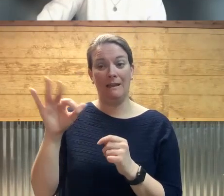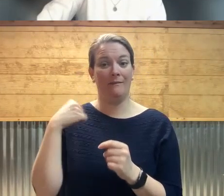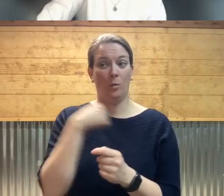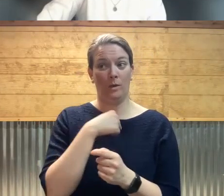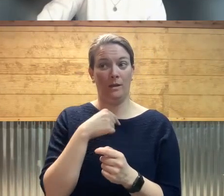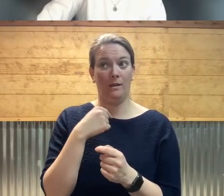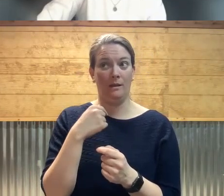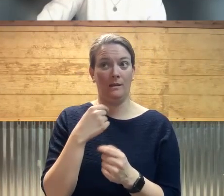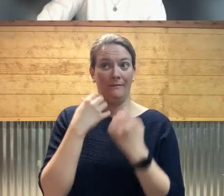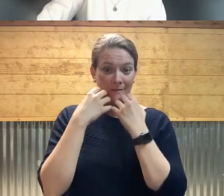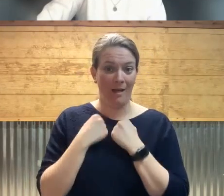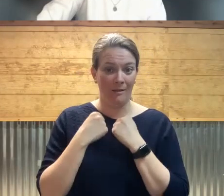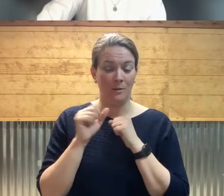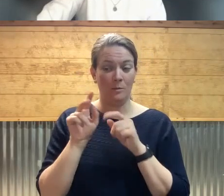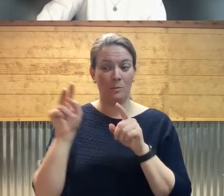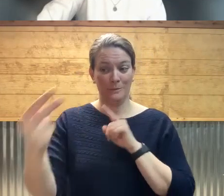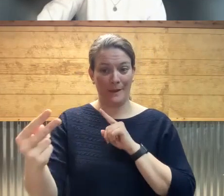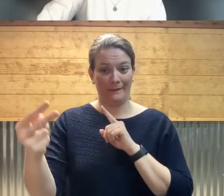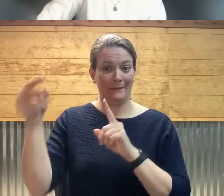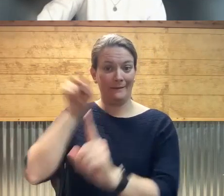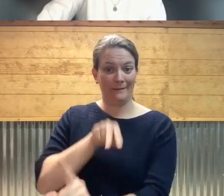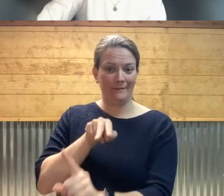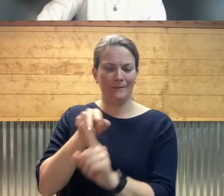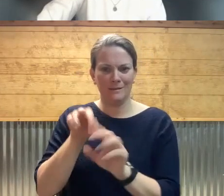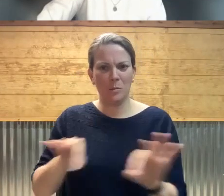It can be not important to you, but you still have to respect a diverse environment.